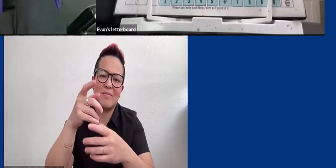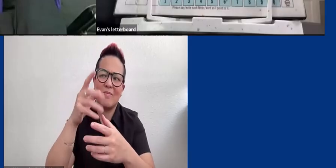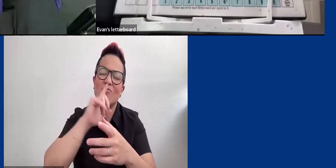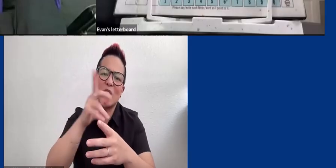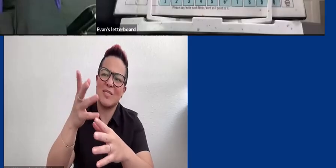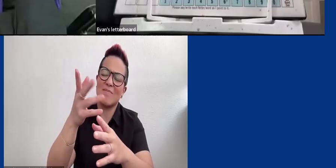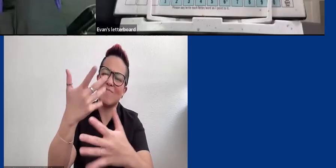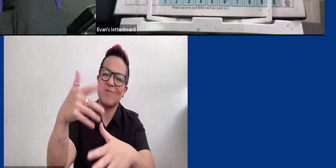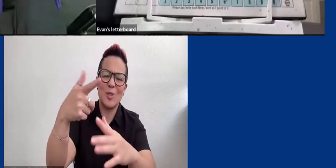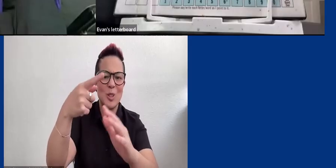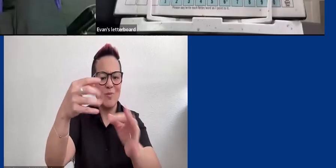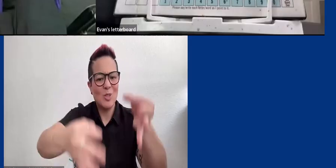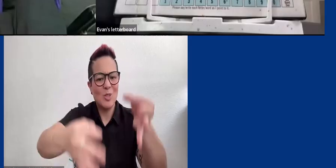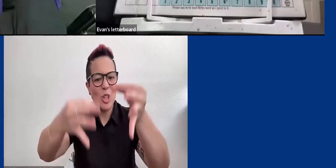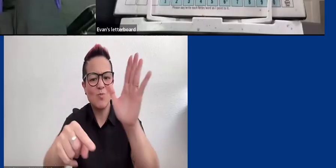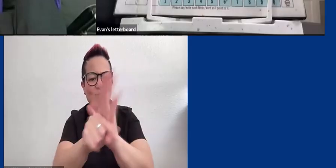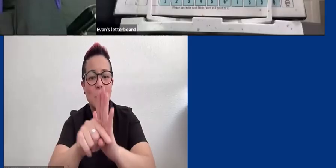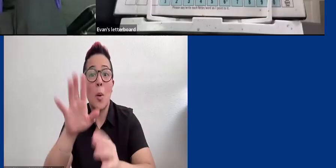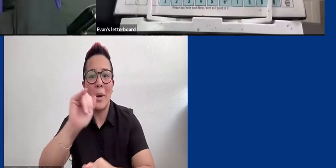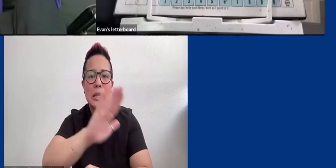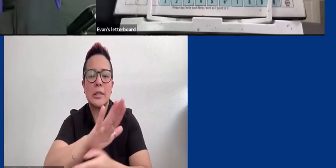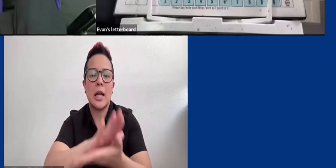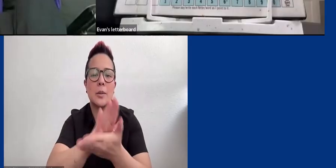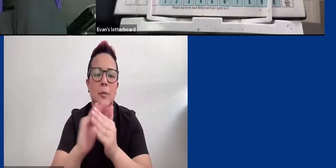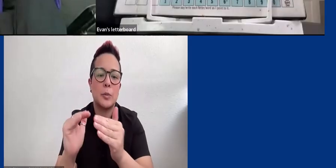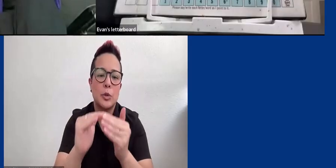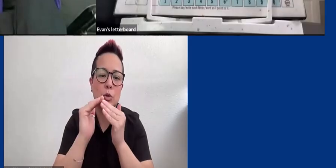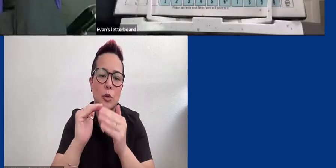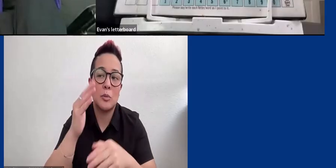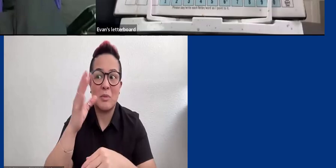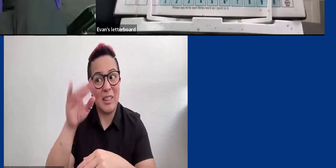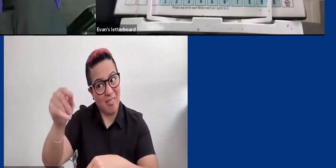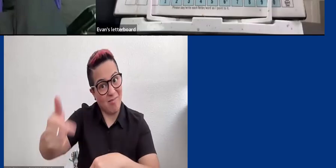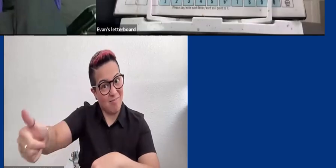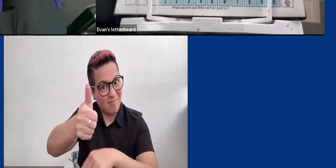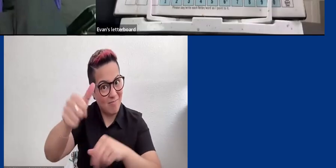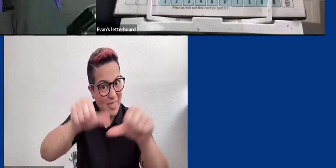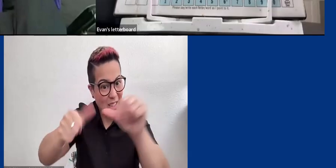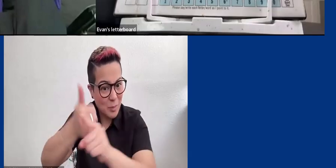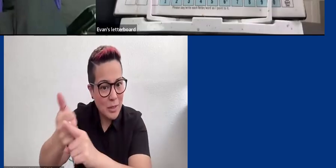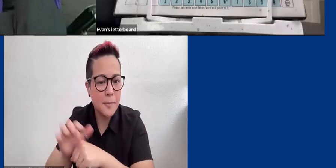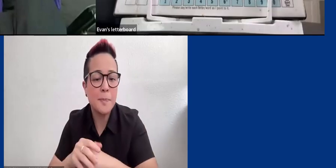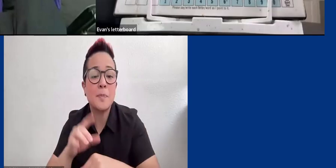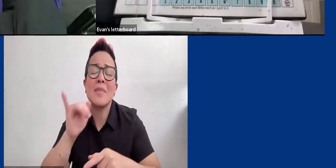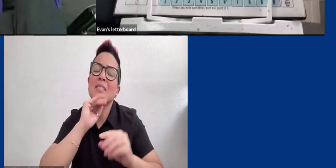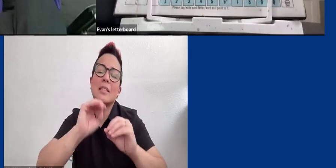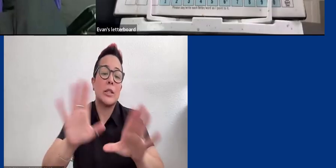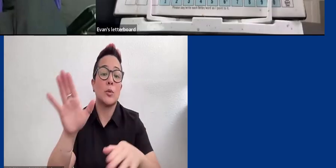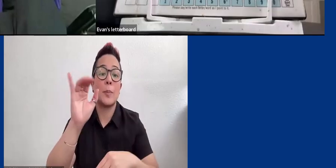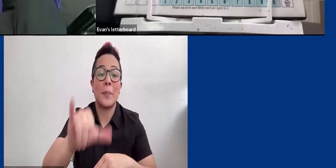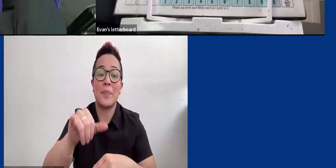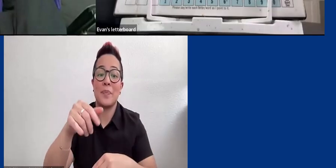sex permeates all of our sexual expression in this country, whether reacting to it as those who